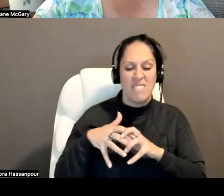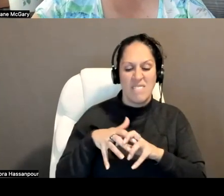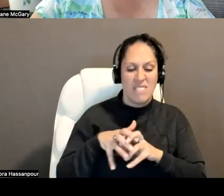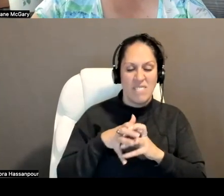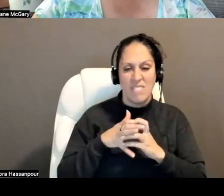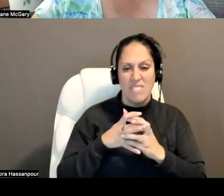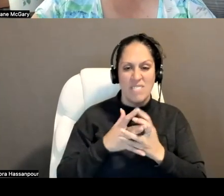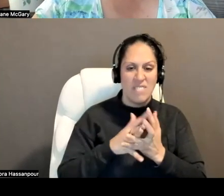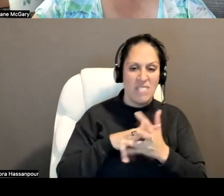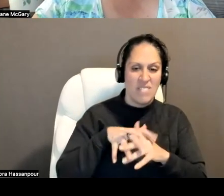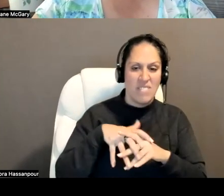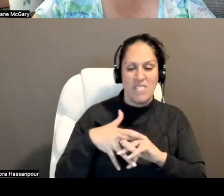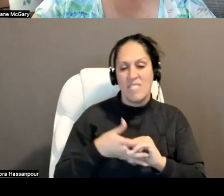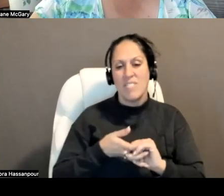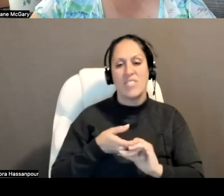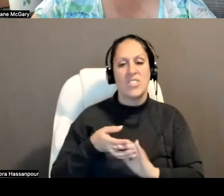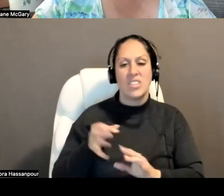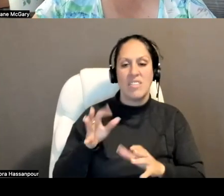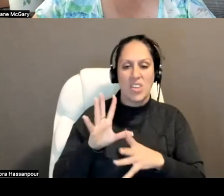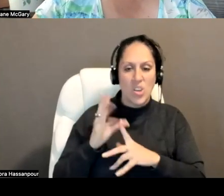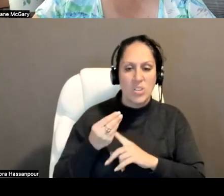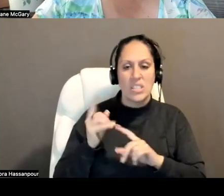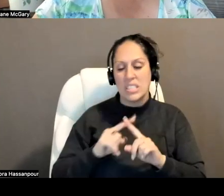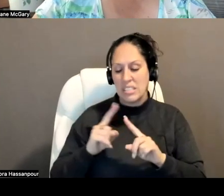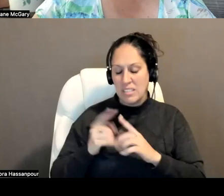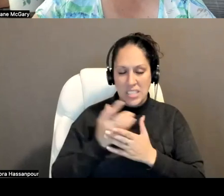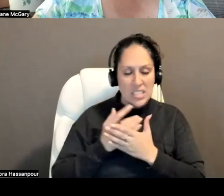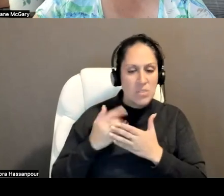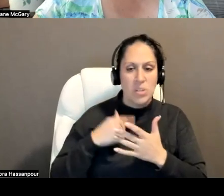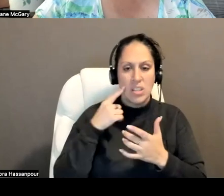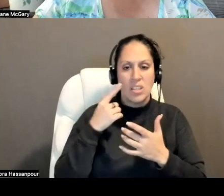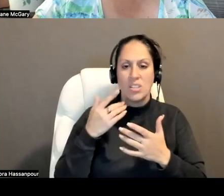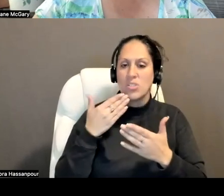culture, of a lot of different elements. And then we thought, it's a great mixture.